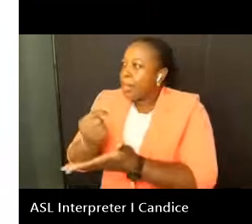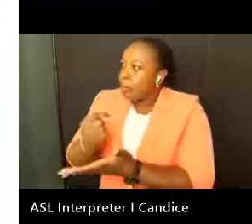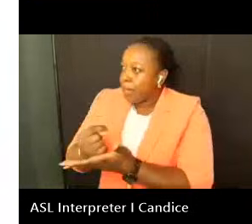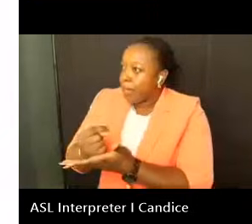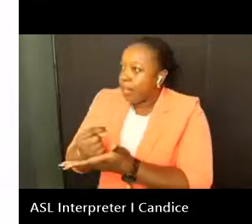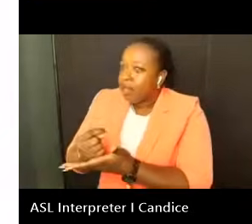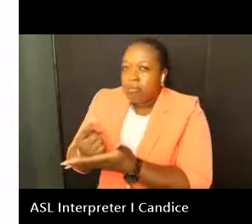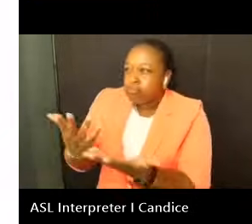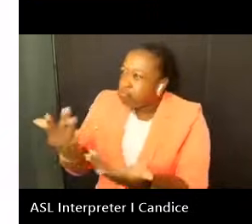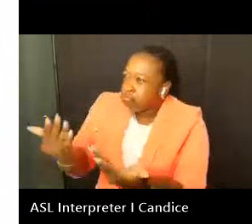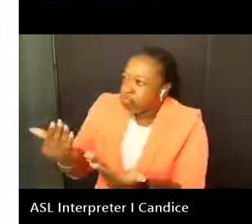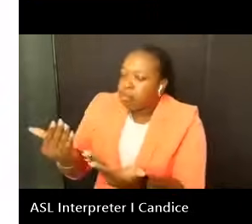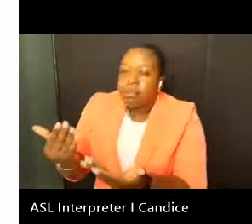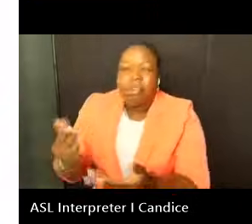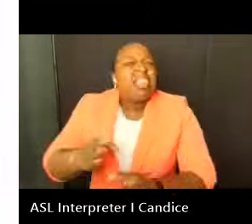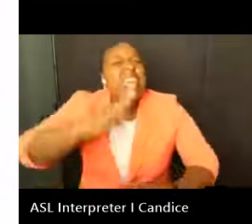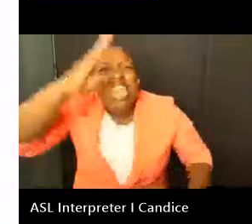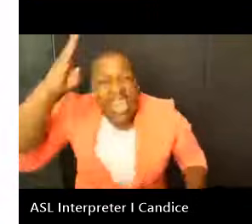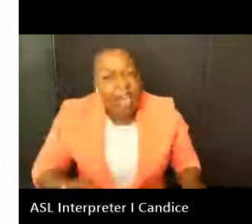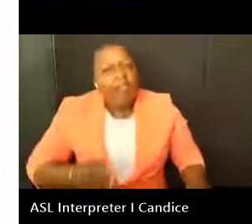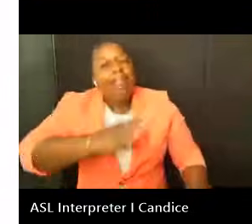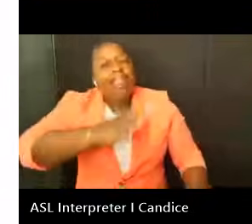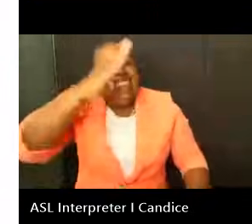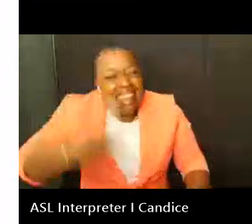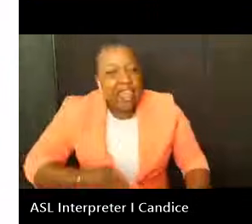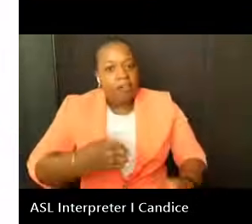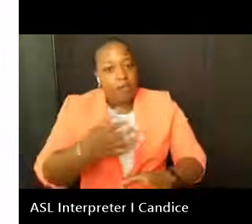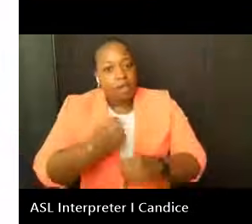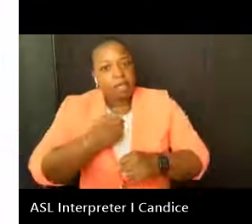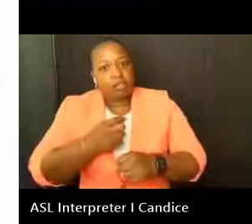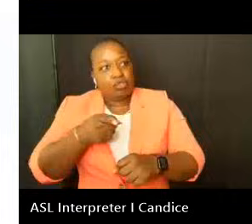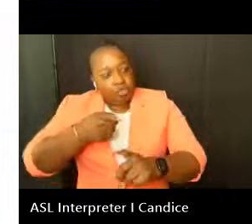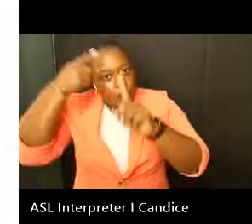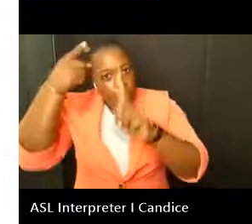never get to the point of going through the insurance approval. Because they either decide